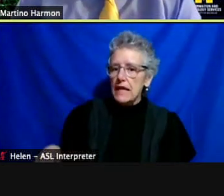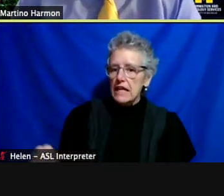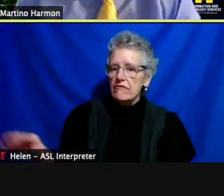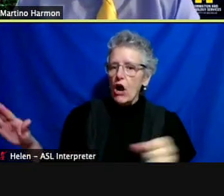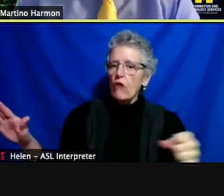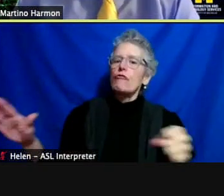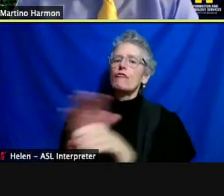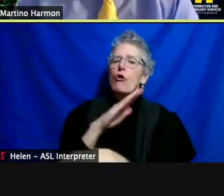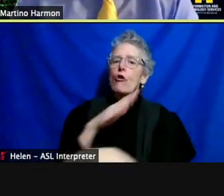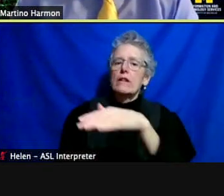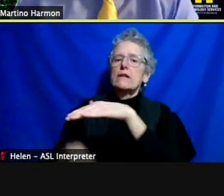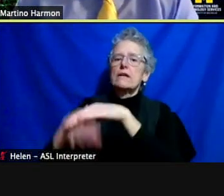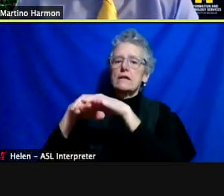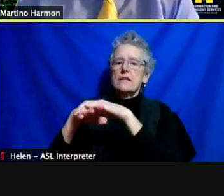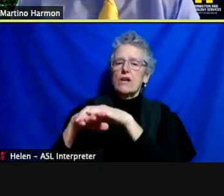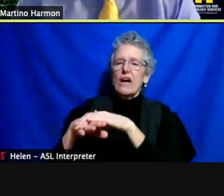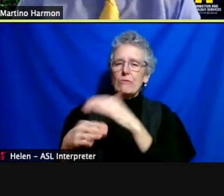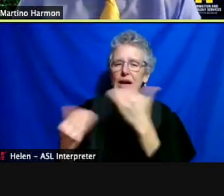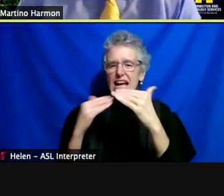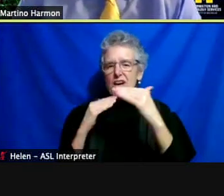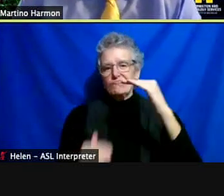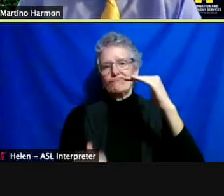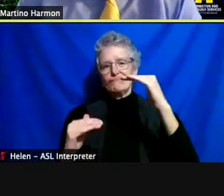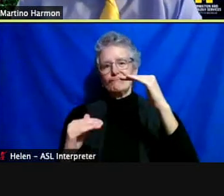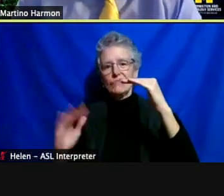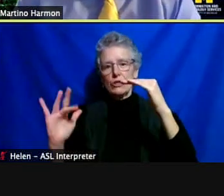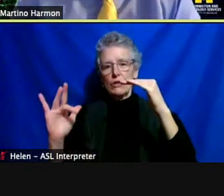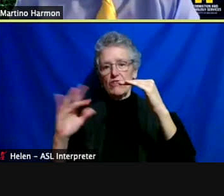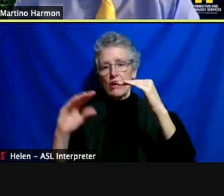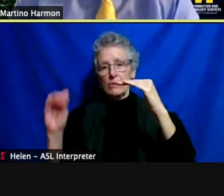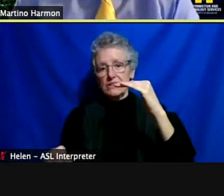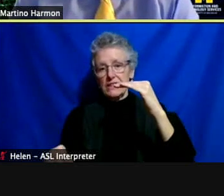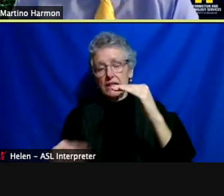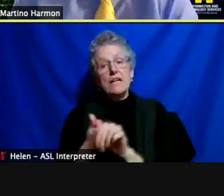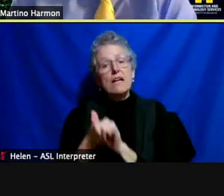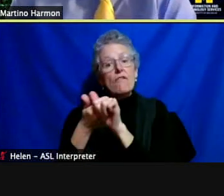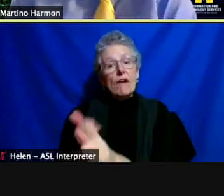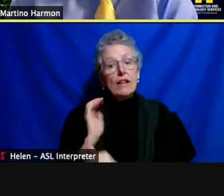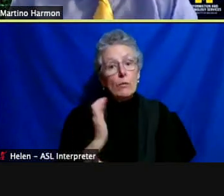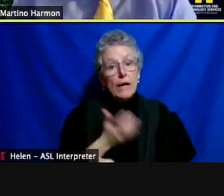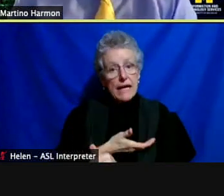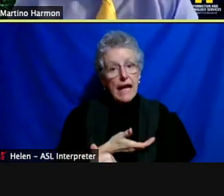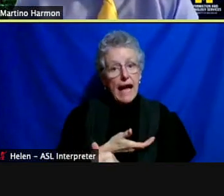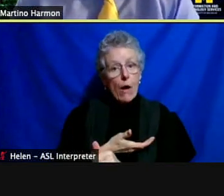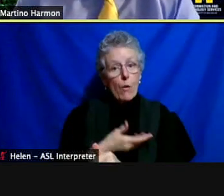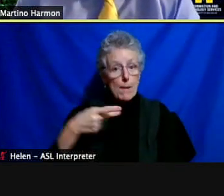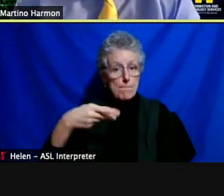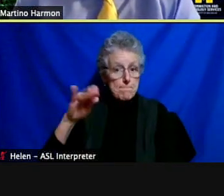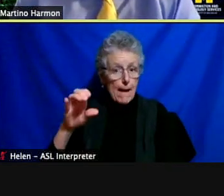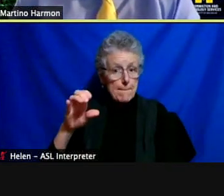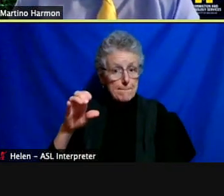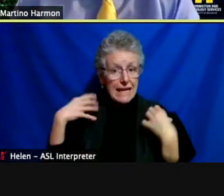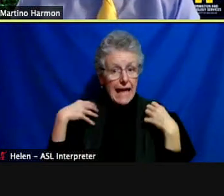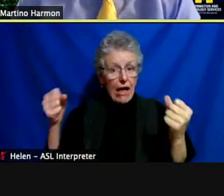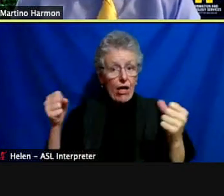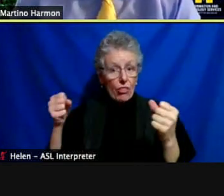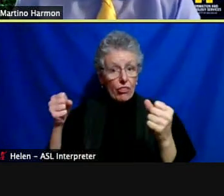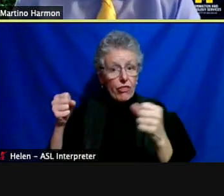Just as a reminder, in accordance with our institutional public health guidance there are clear expectations